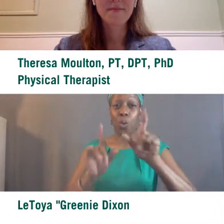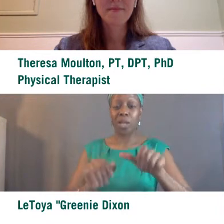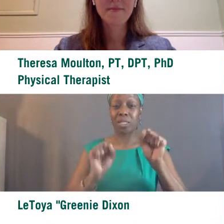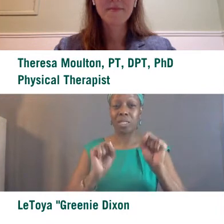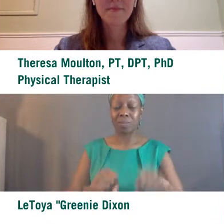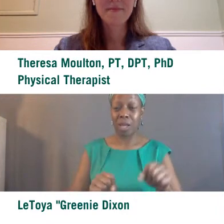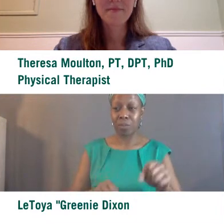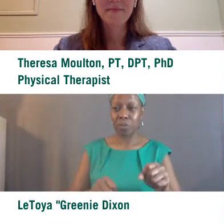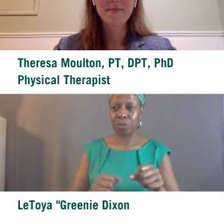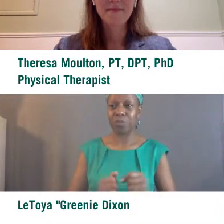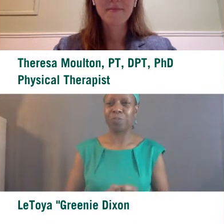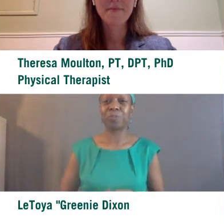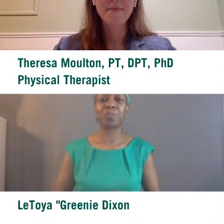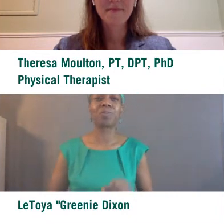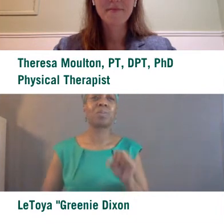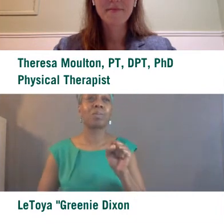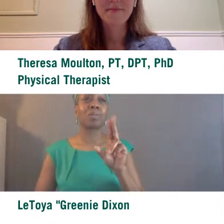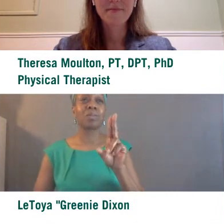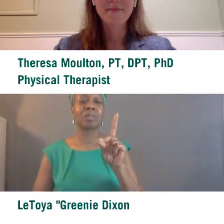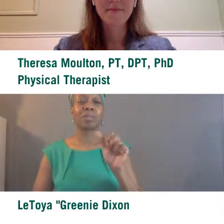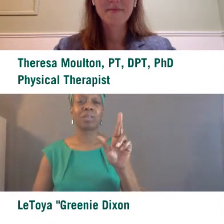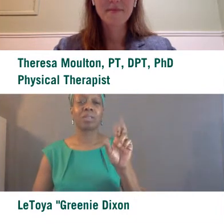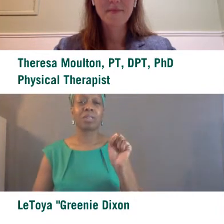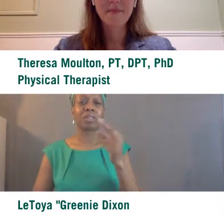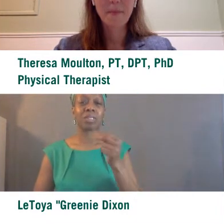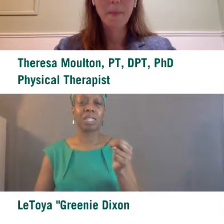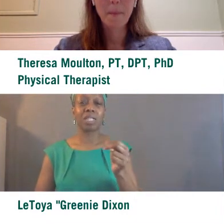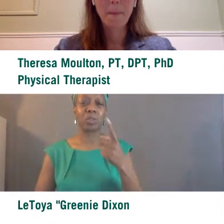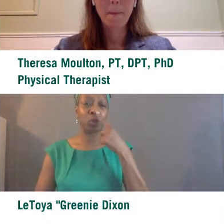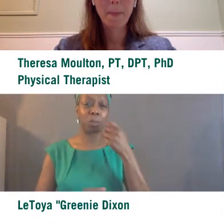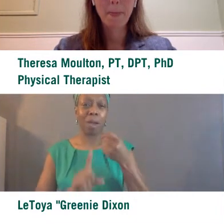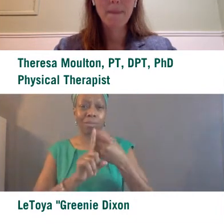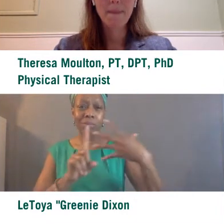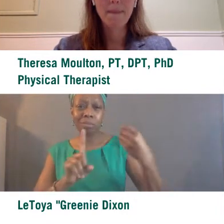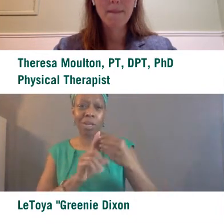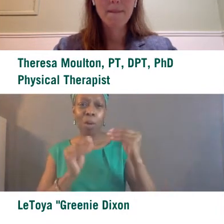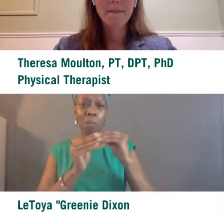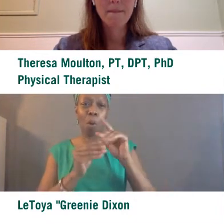when it comes to muscles and the change that may be occurring in them through therapy.